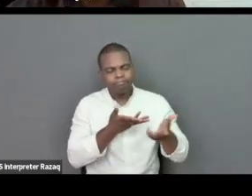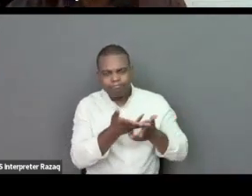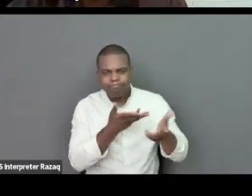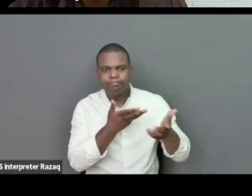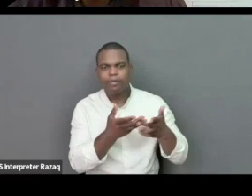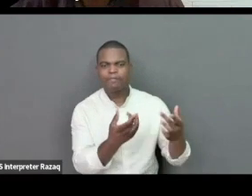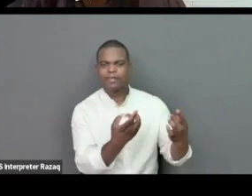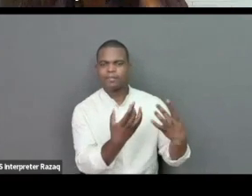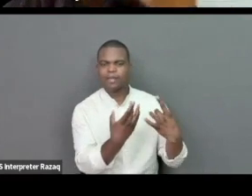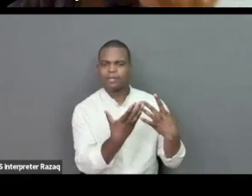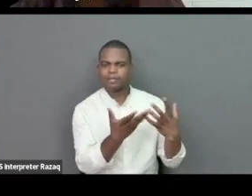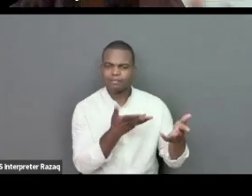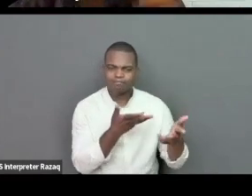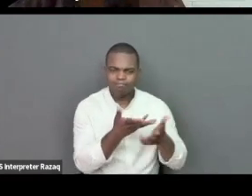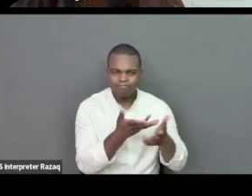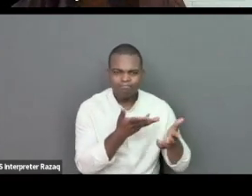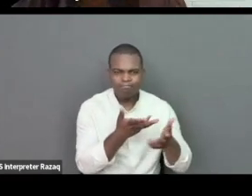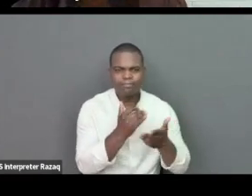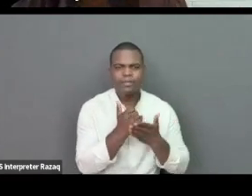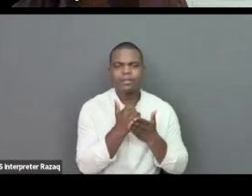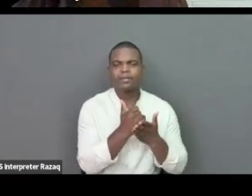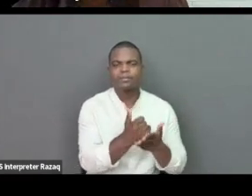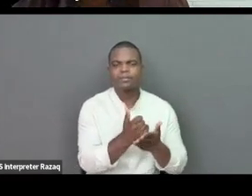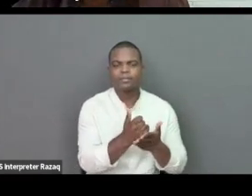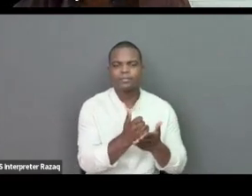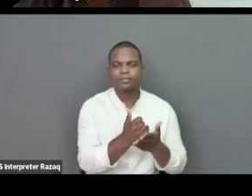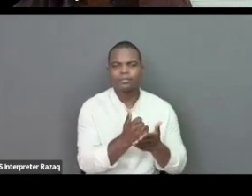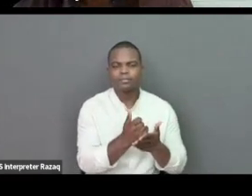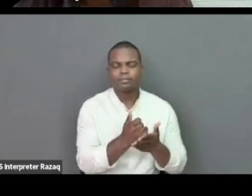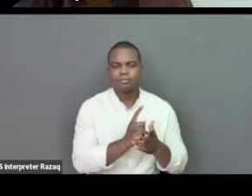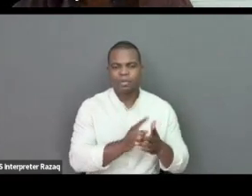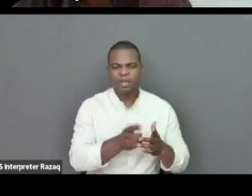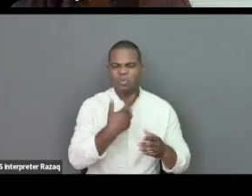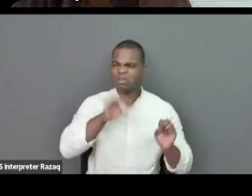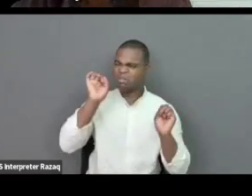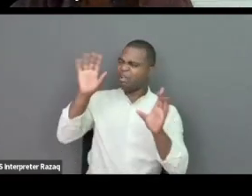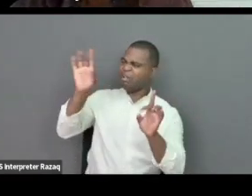that it's not working,